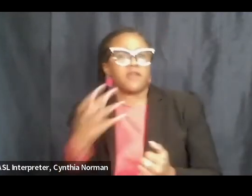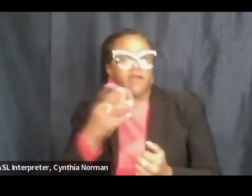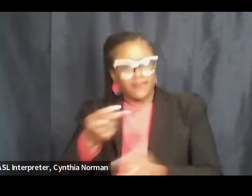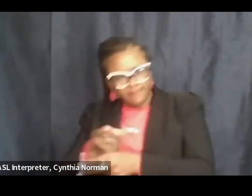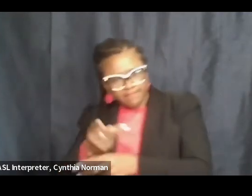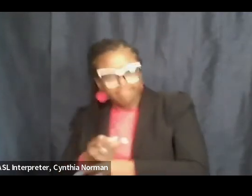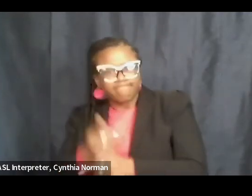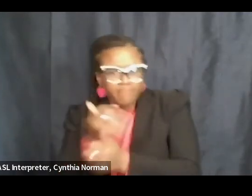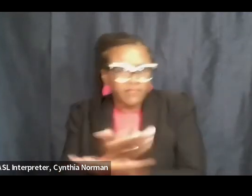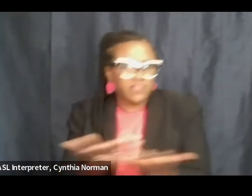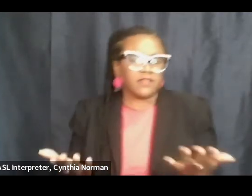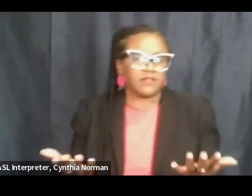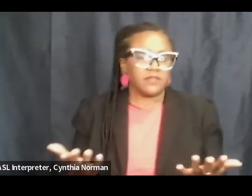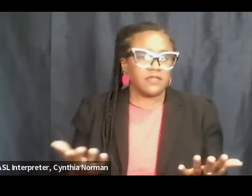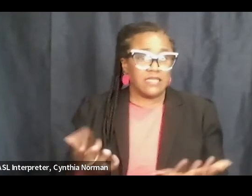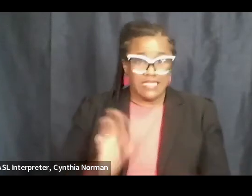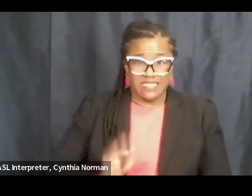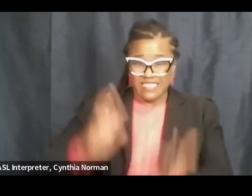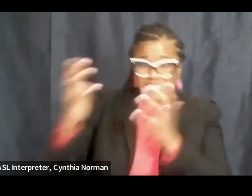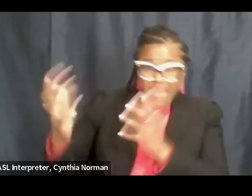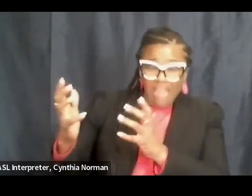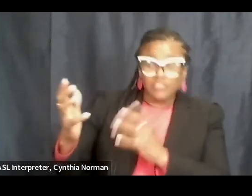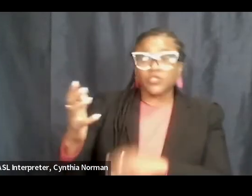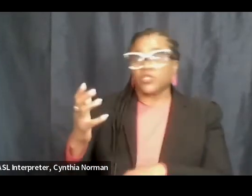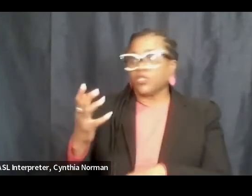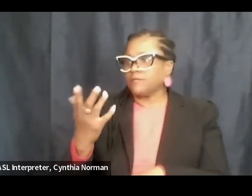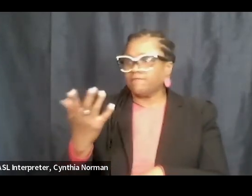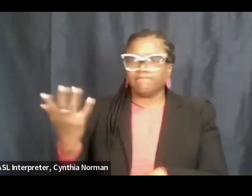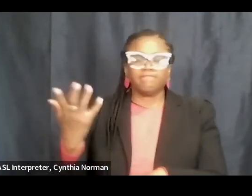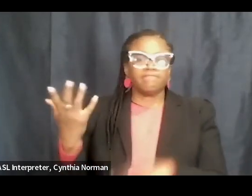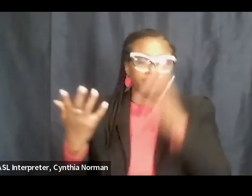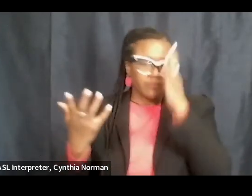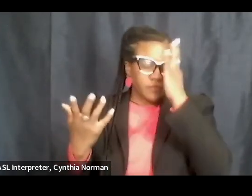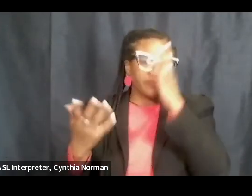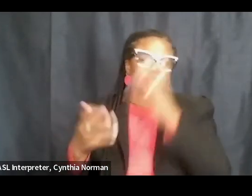The Disaster Relief Medicaid Act